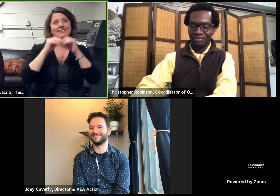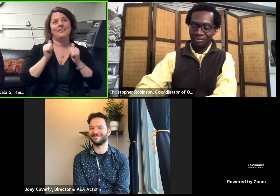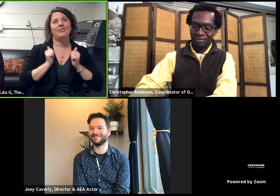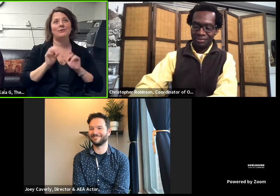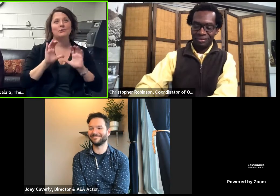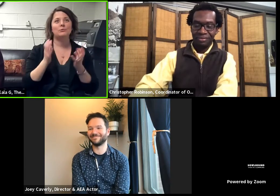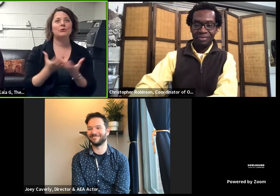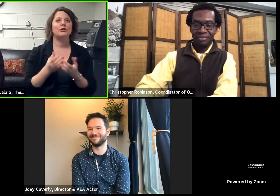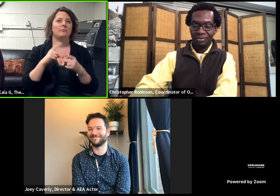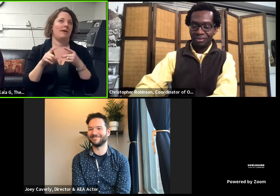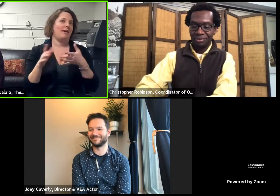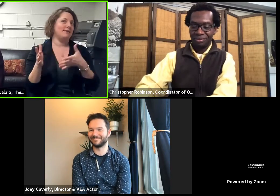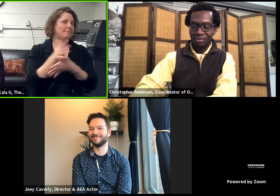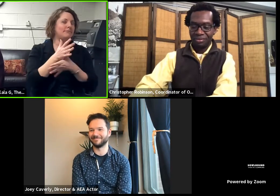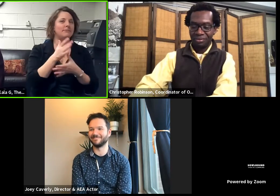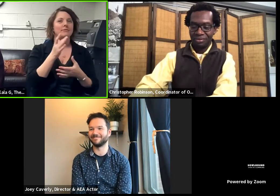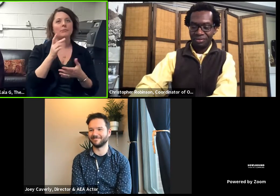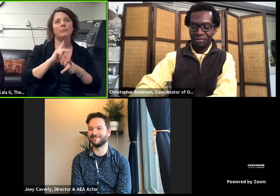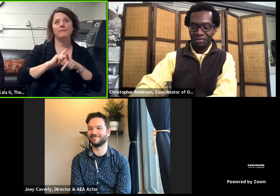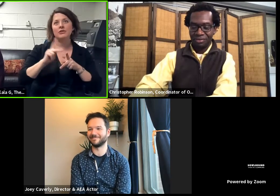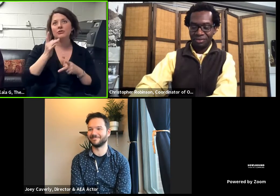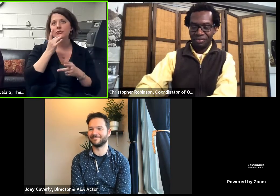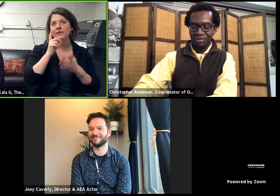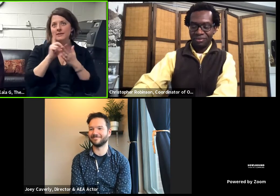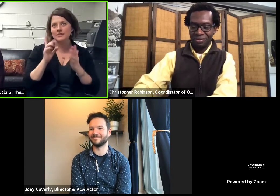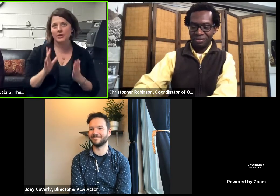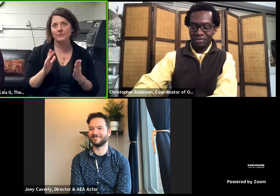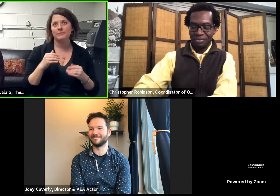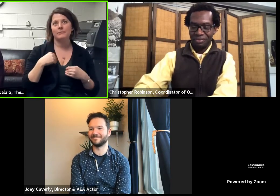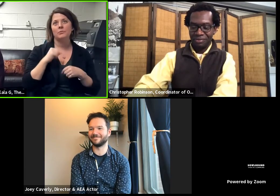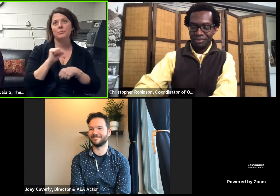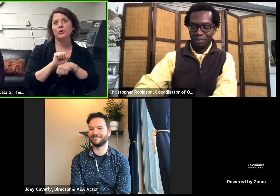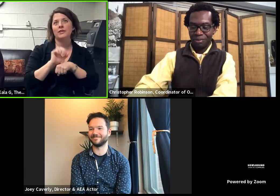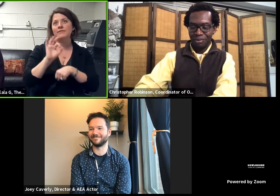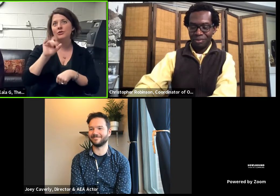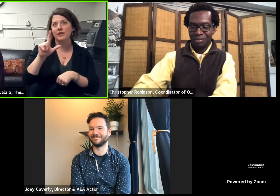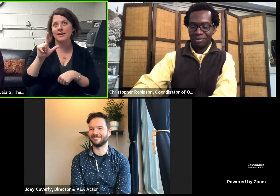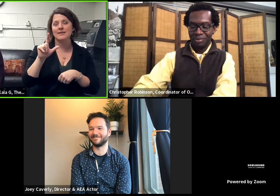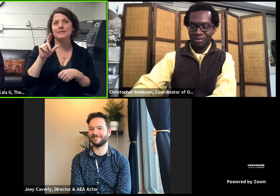and I have a lot of different hats in the theater world, but my primary role is I'm a professional lighting designer